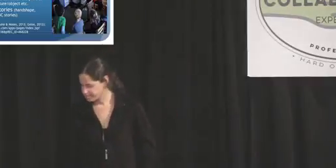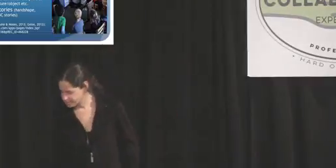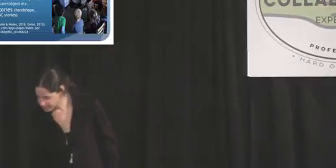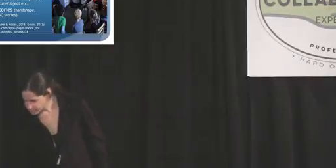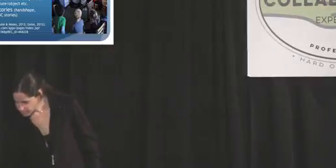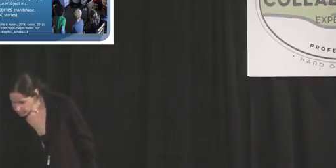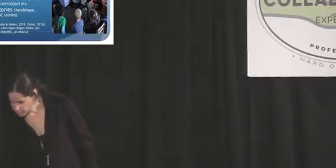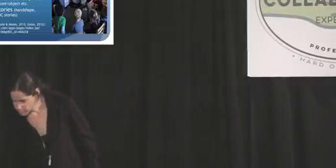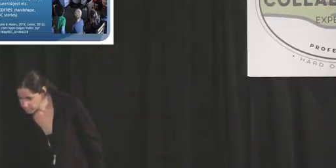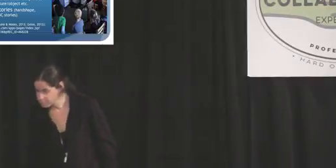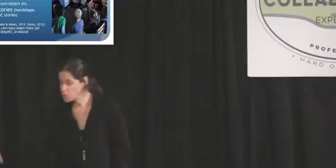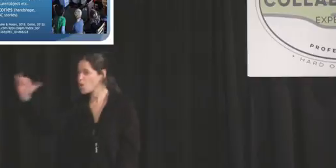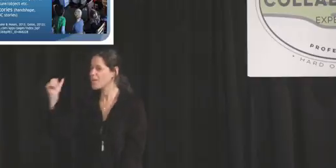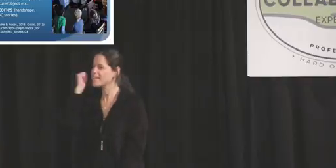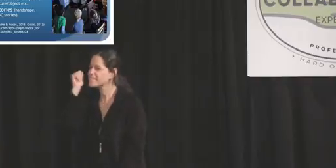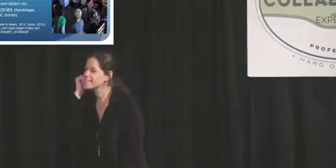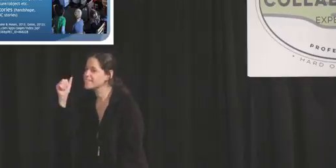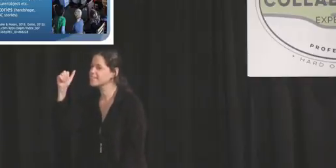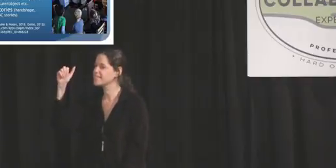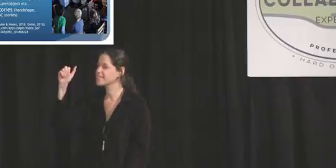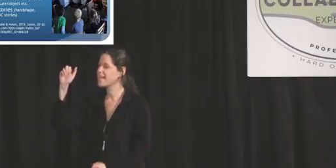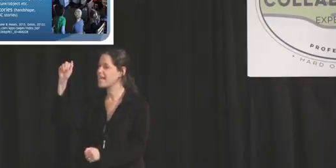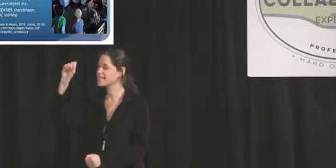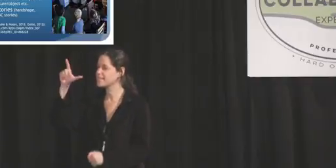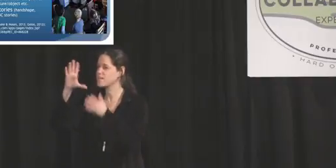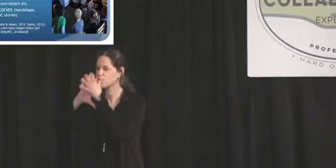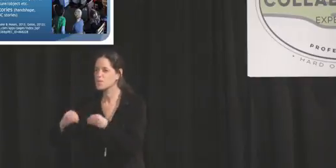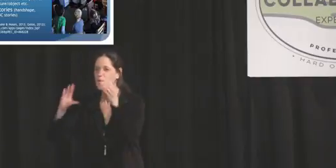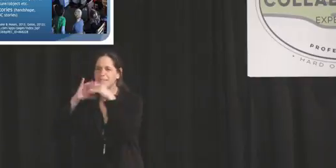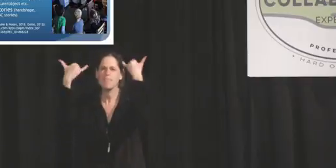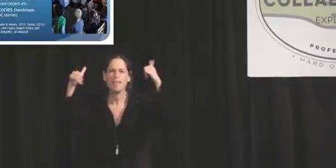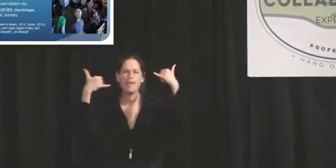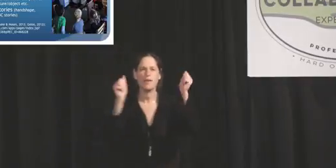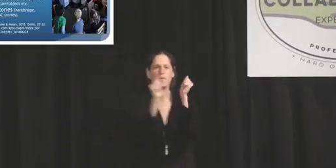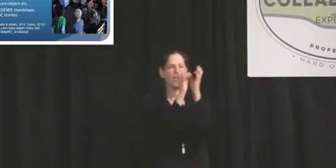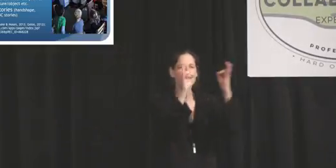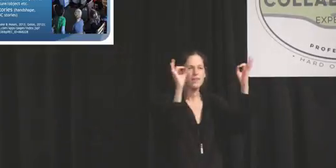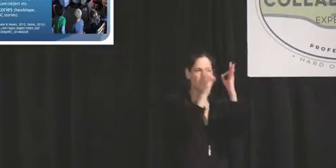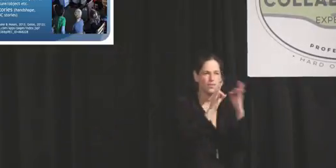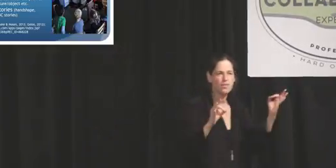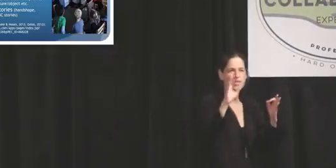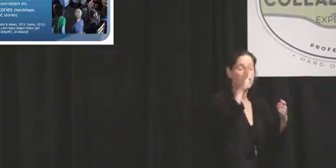in all the activities in the classroom. And the other thing that's really important, are ASL stories,